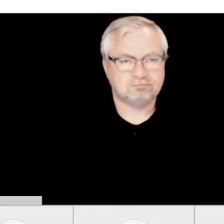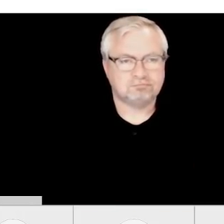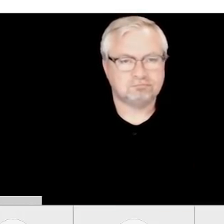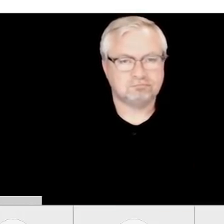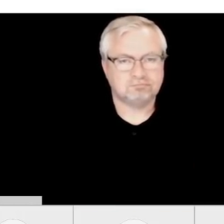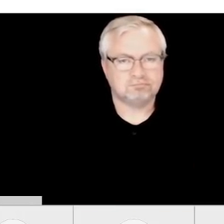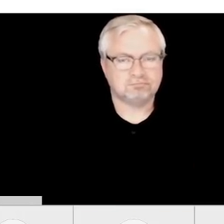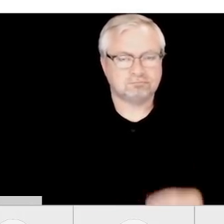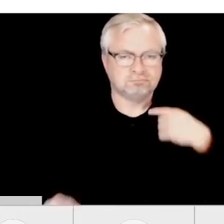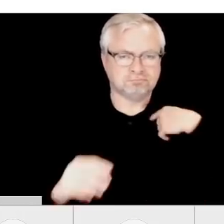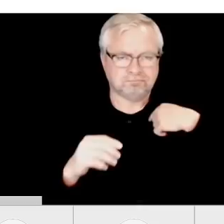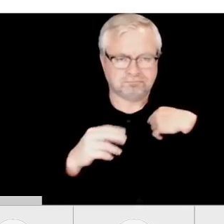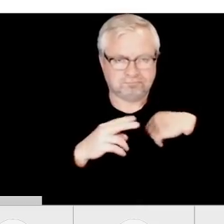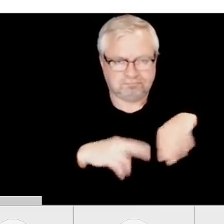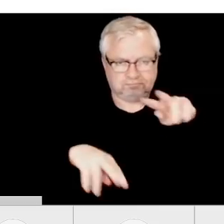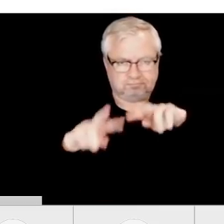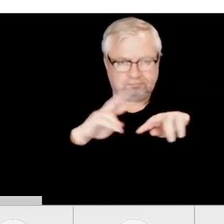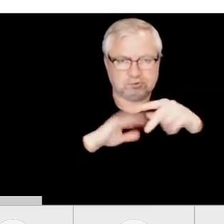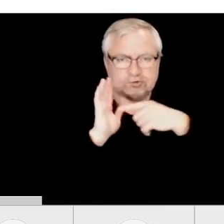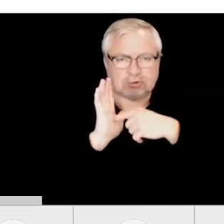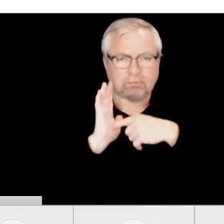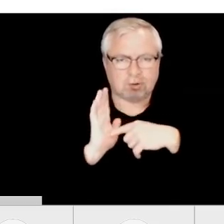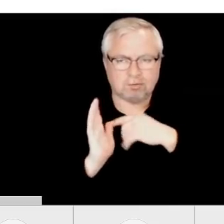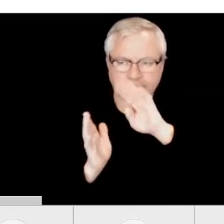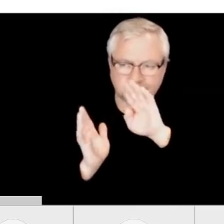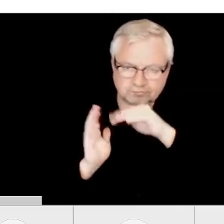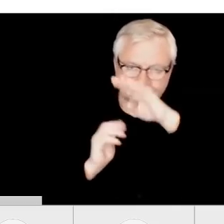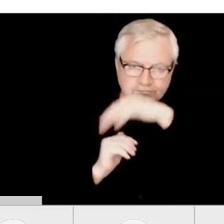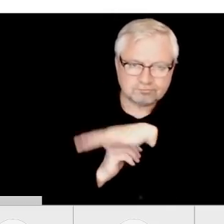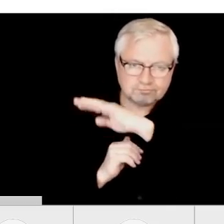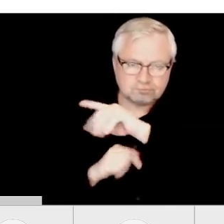Looking over the sample curve that you showed us, I struck that most of